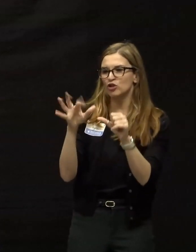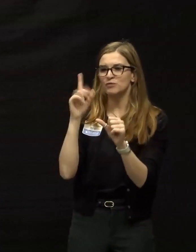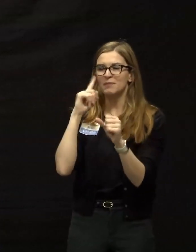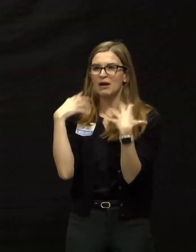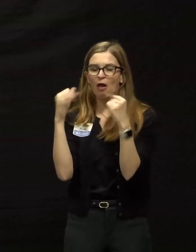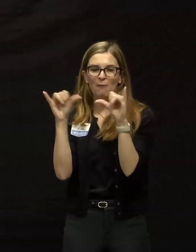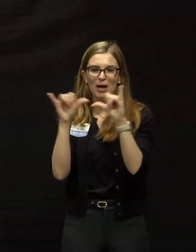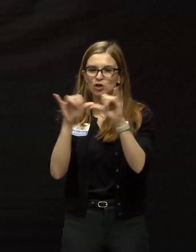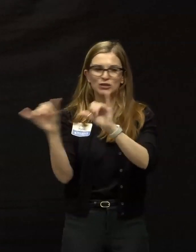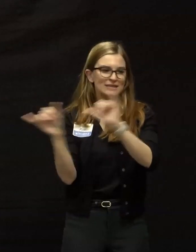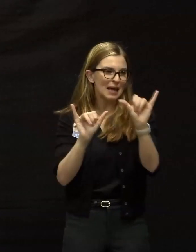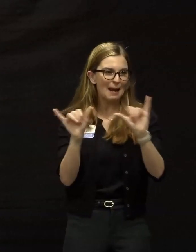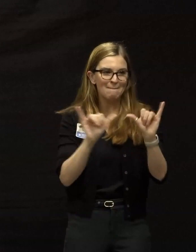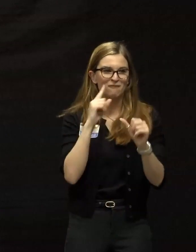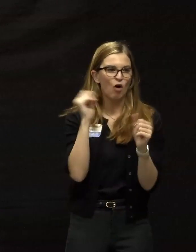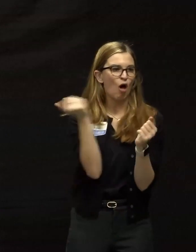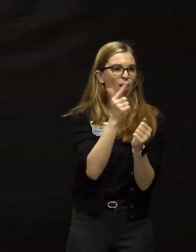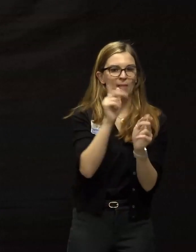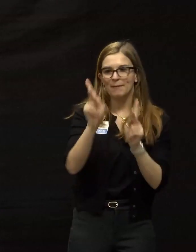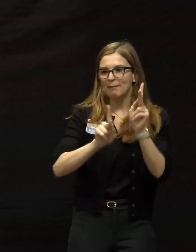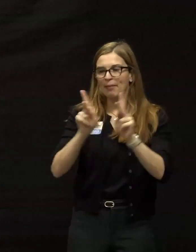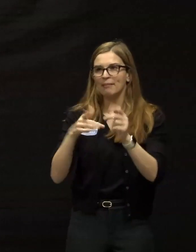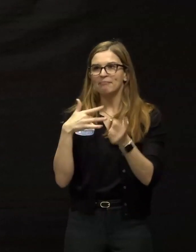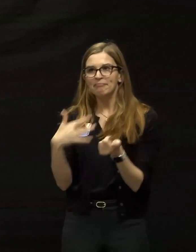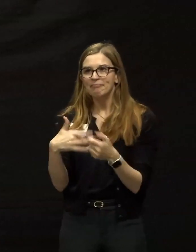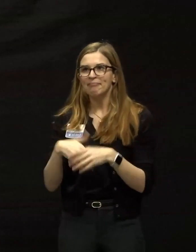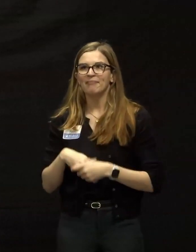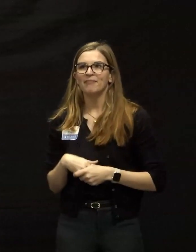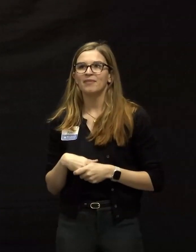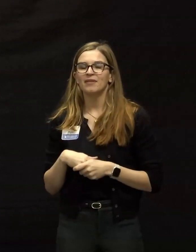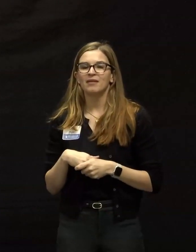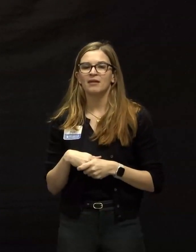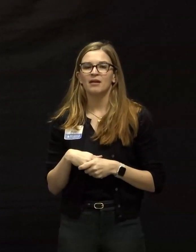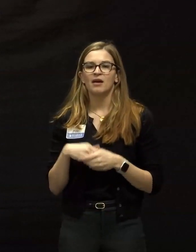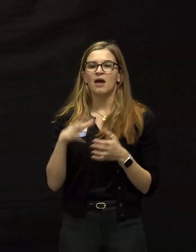using similar, consistent standard measurements for all types of people.